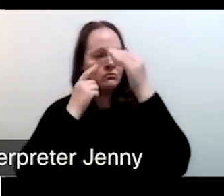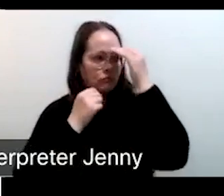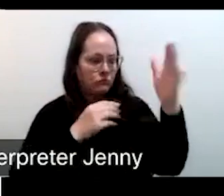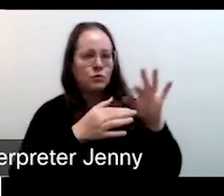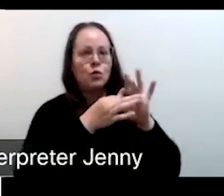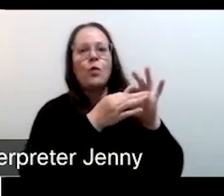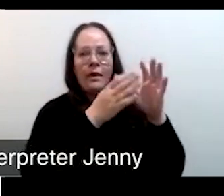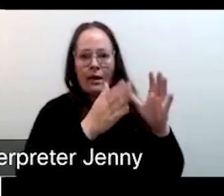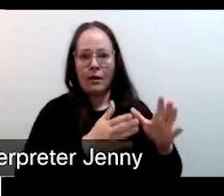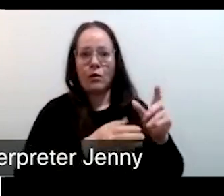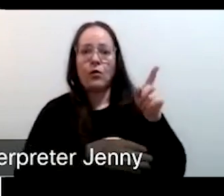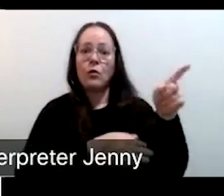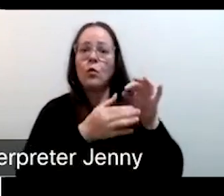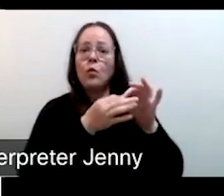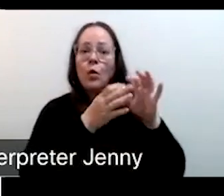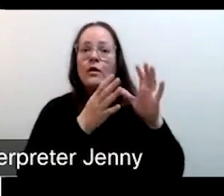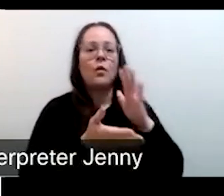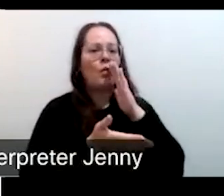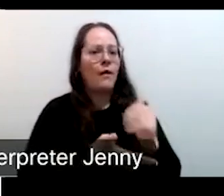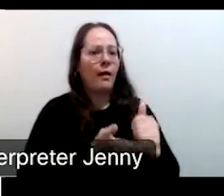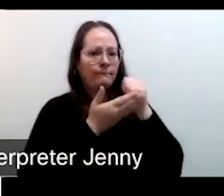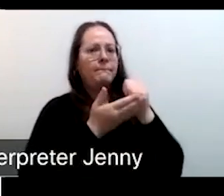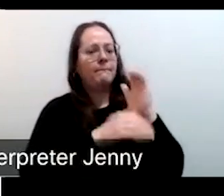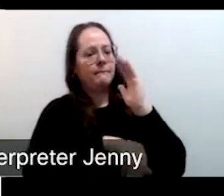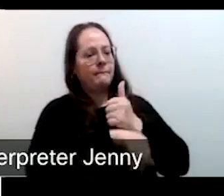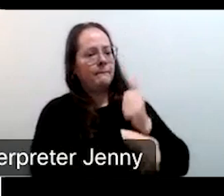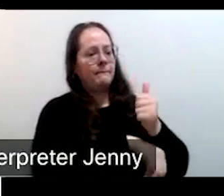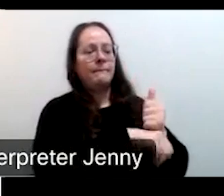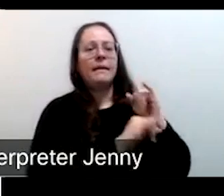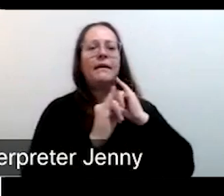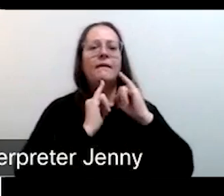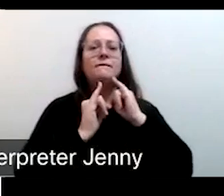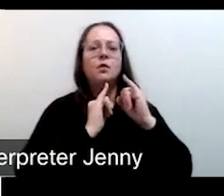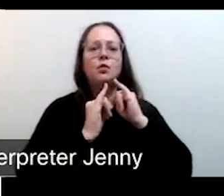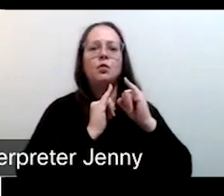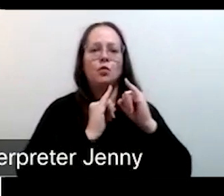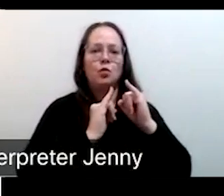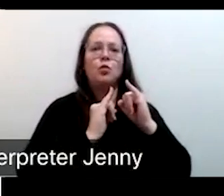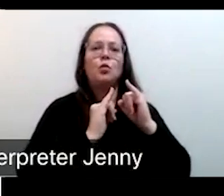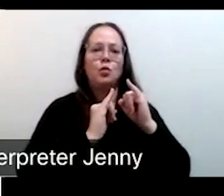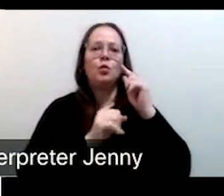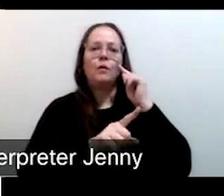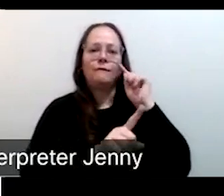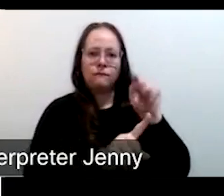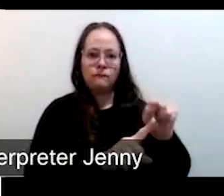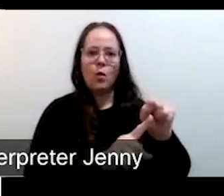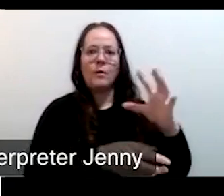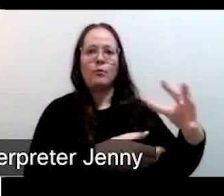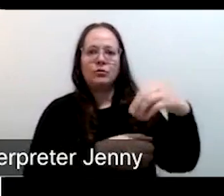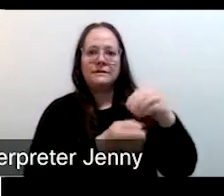School coordinators help schedule these informational interviews between the WRP participants and recruiters.